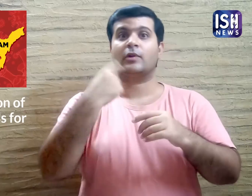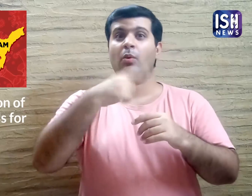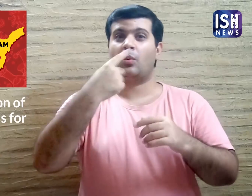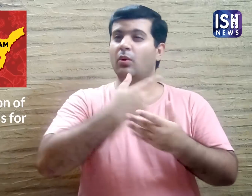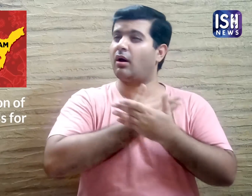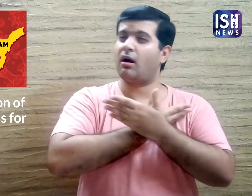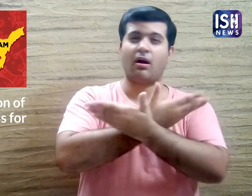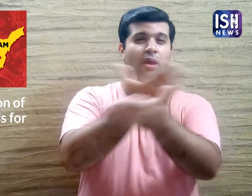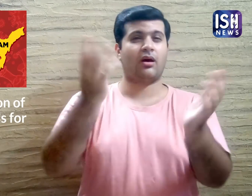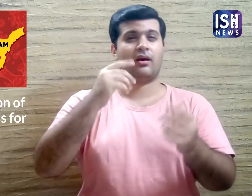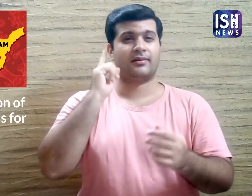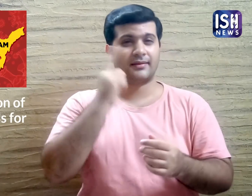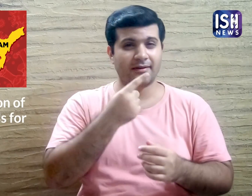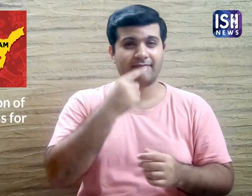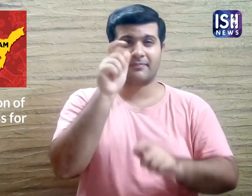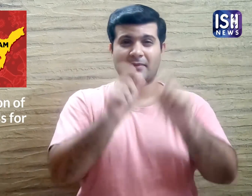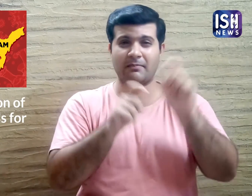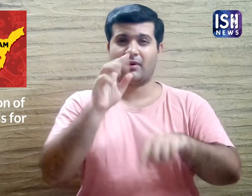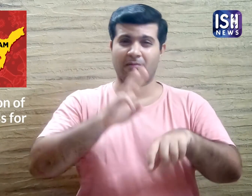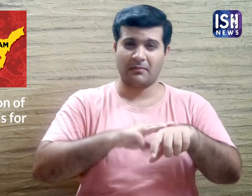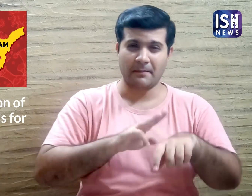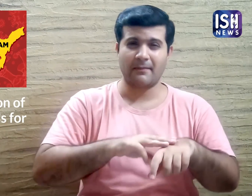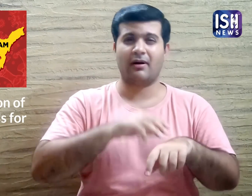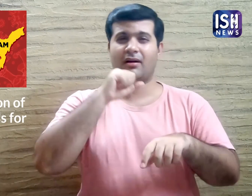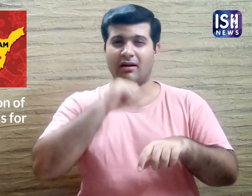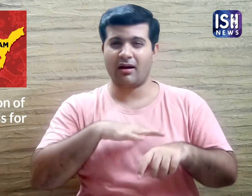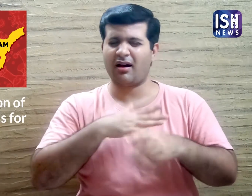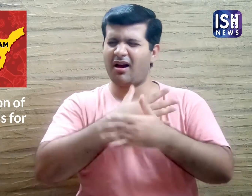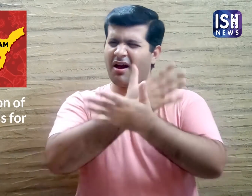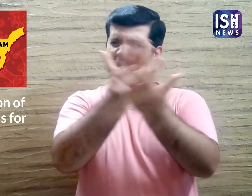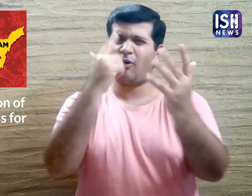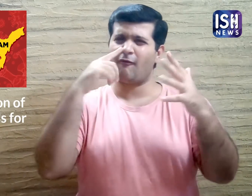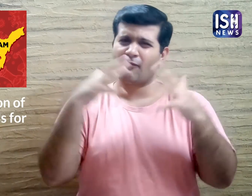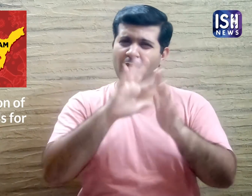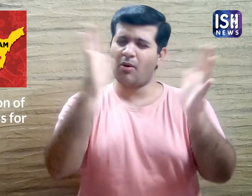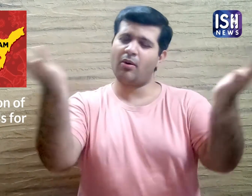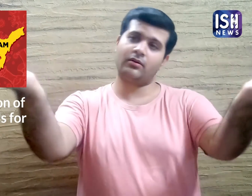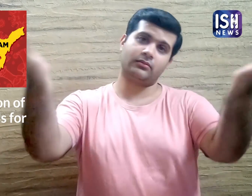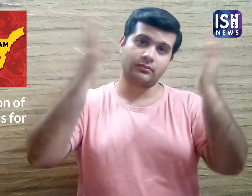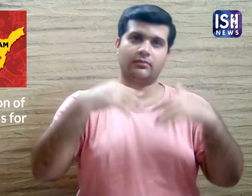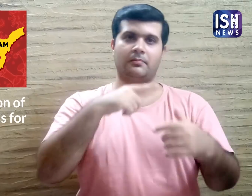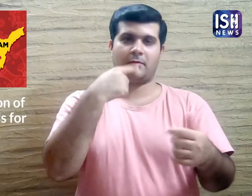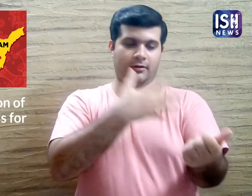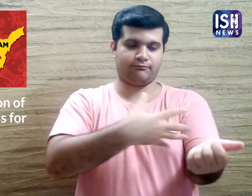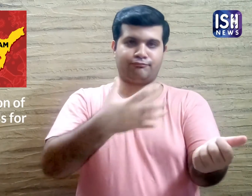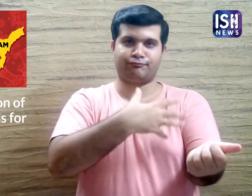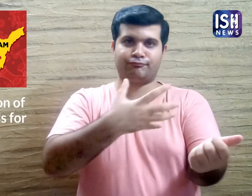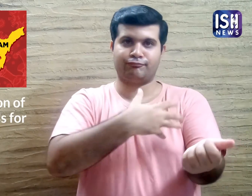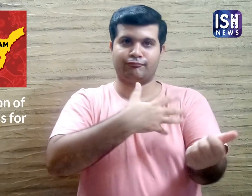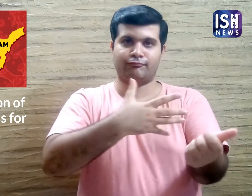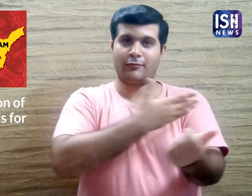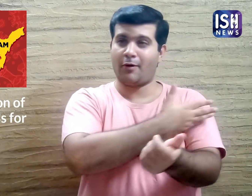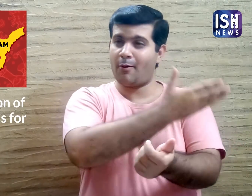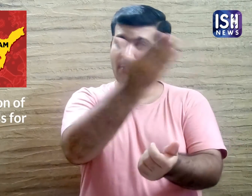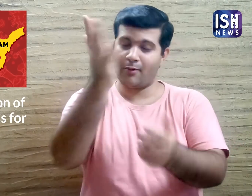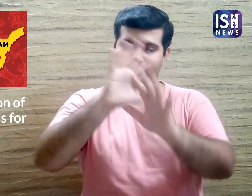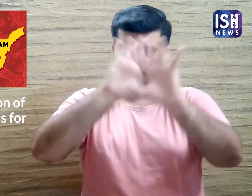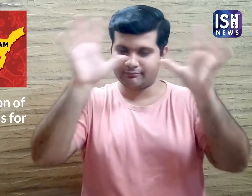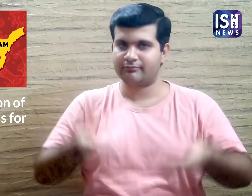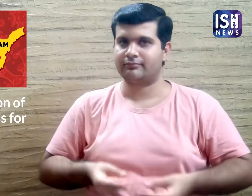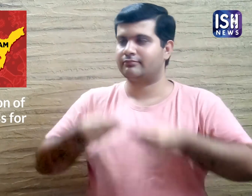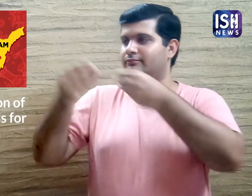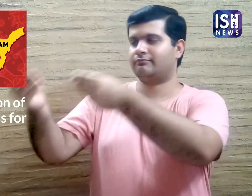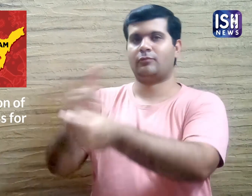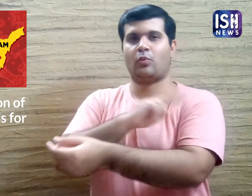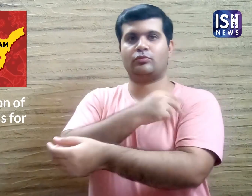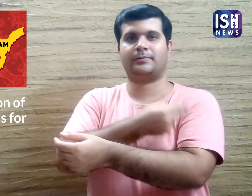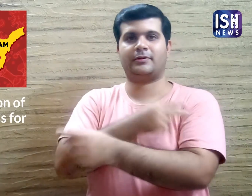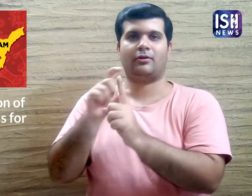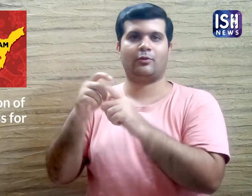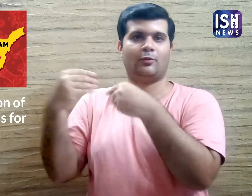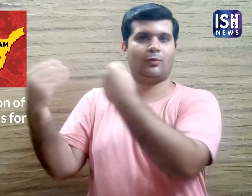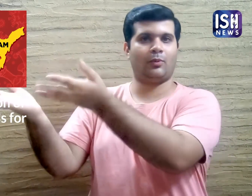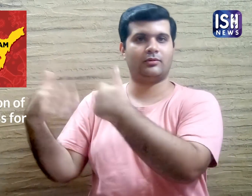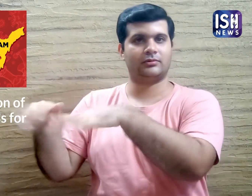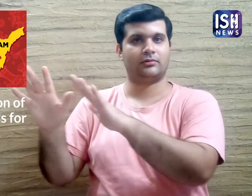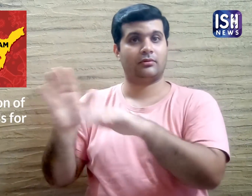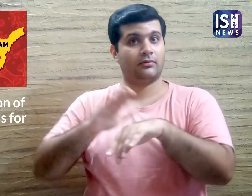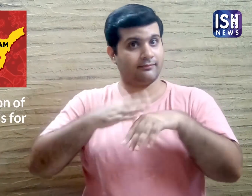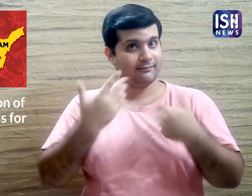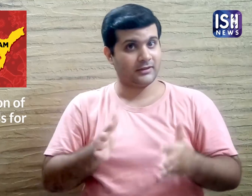Deaf members, youth and women participated and donated blood to the hospitals.